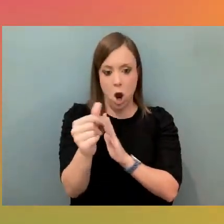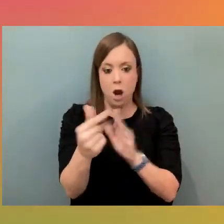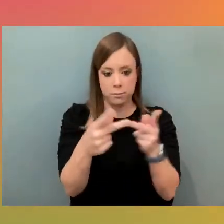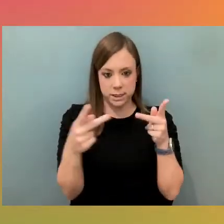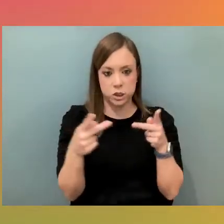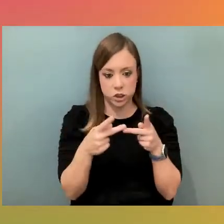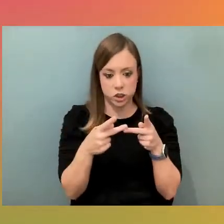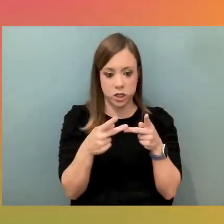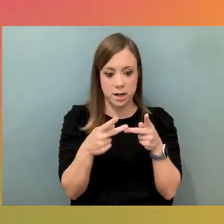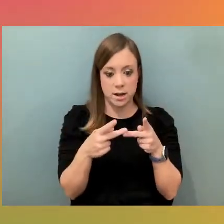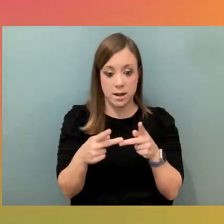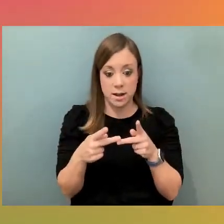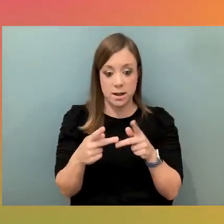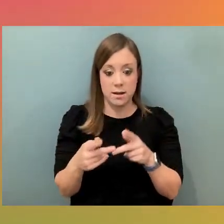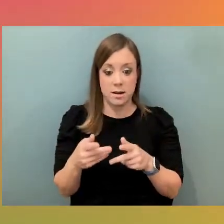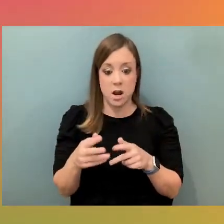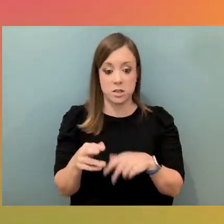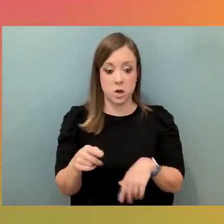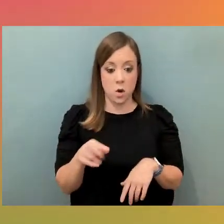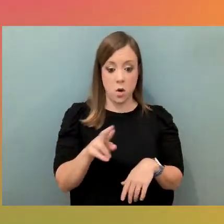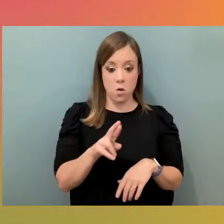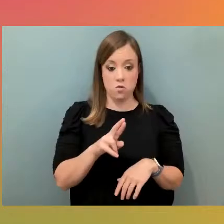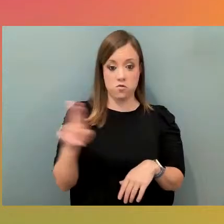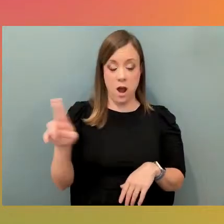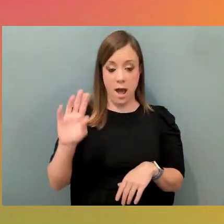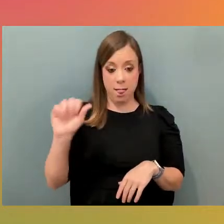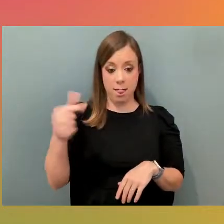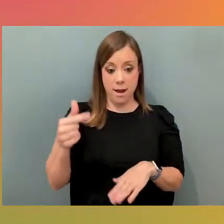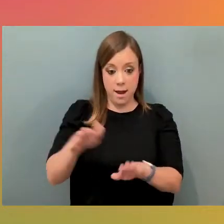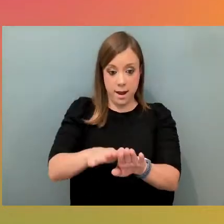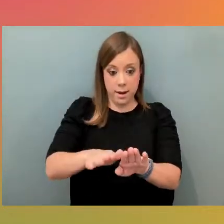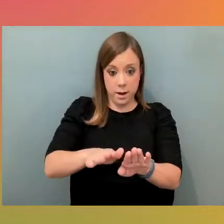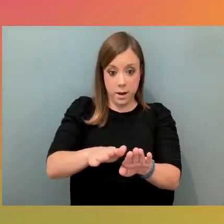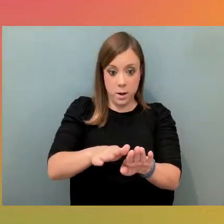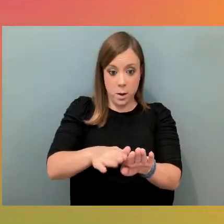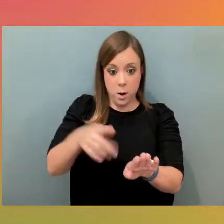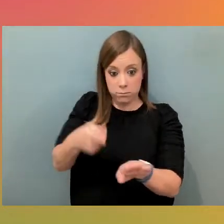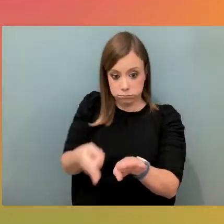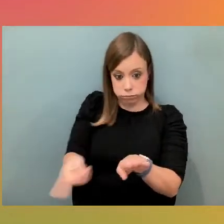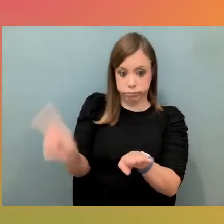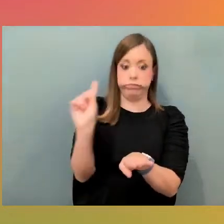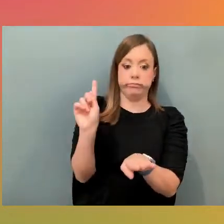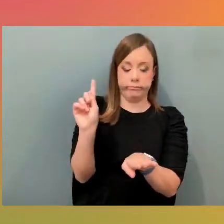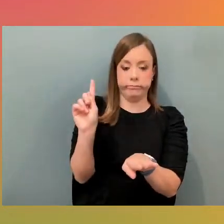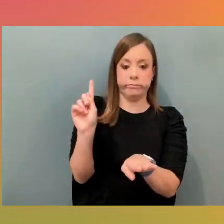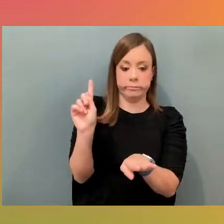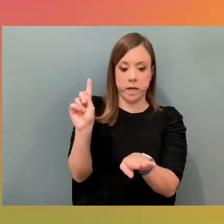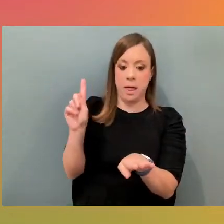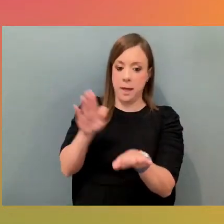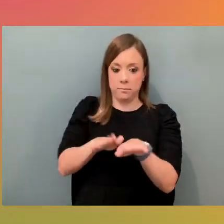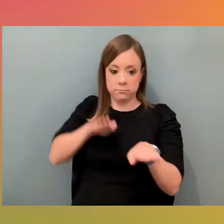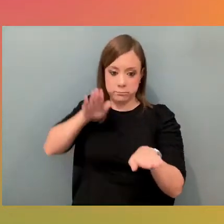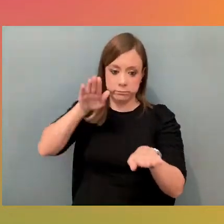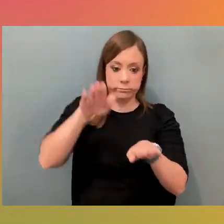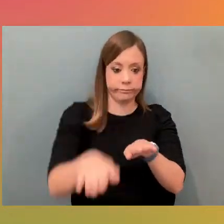EXHALE, DOWNWARD FACING DOG. LIFT YOUR RIGHT LEG AS YOU BREATH IN. AND STEP YOUR FOOT ALL THE WAY